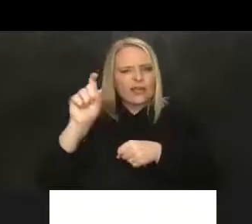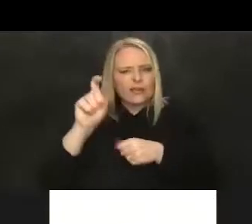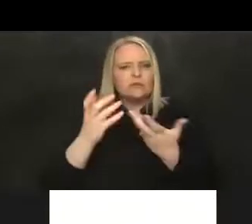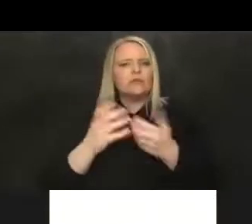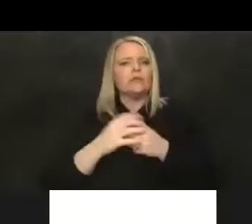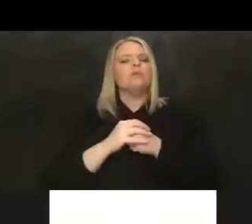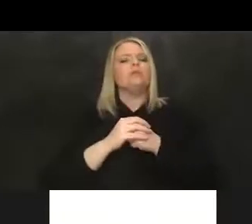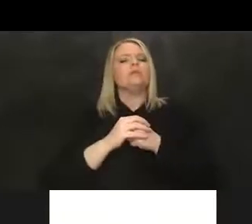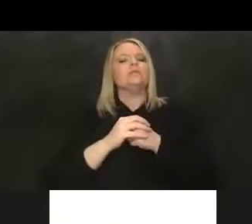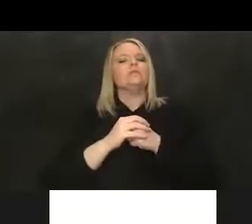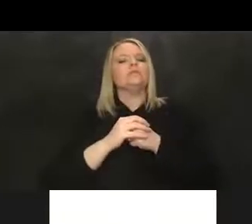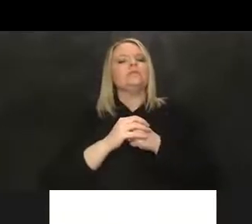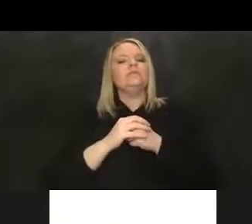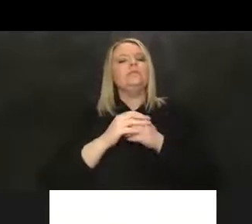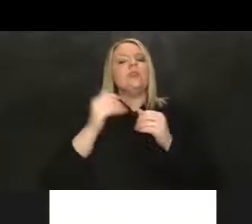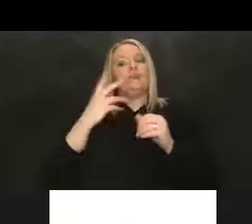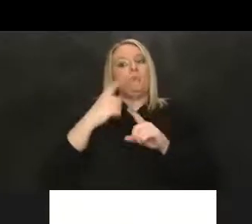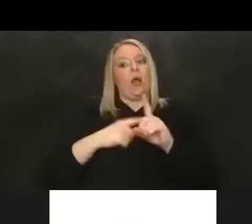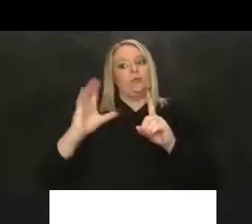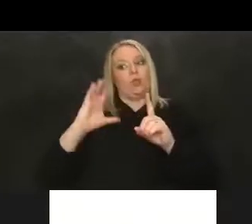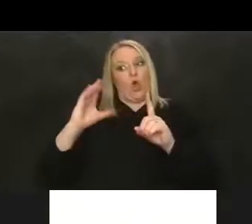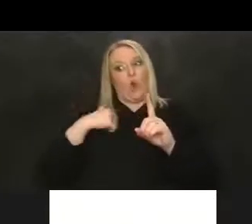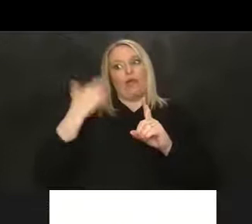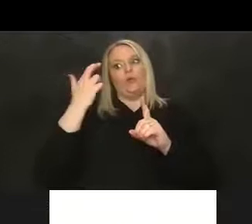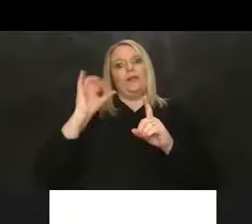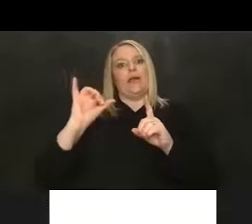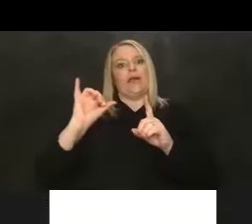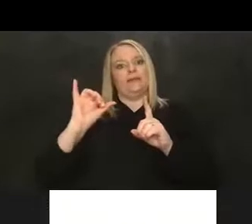and it wasn't until a couple months ago where I realized that, you know,